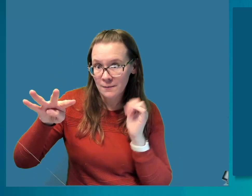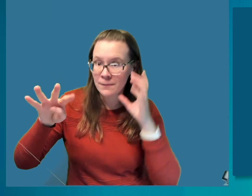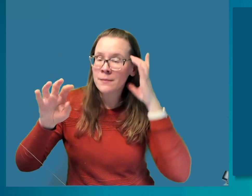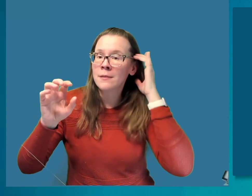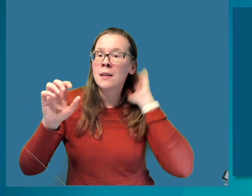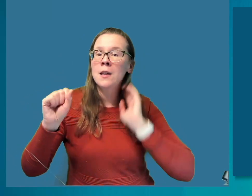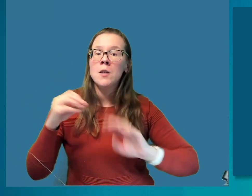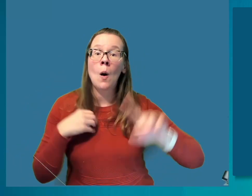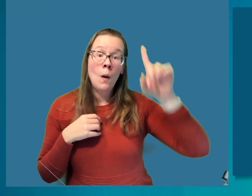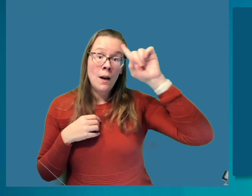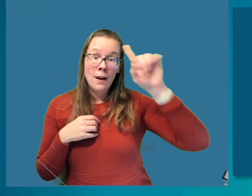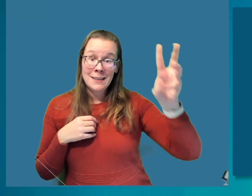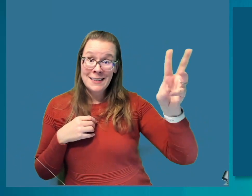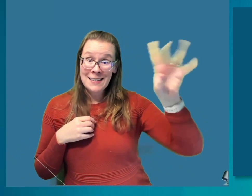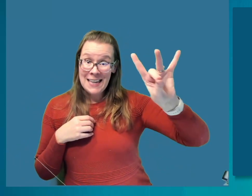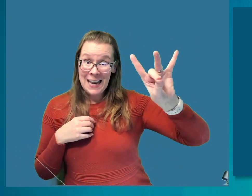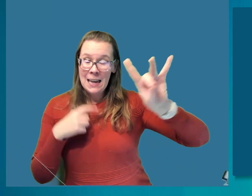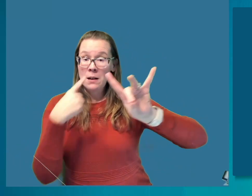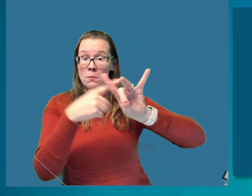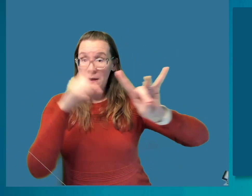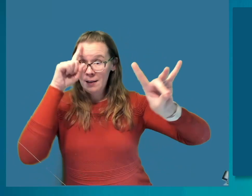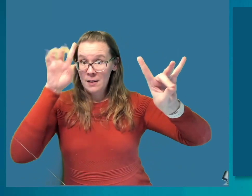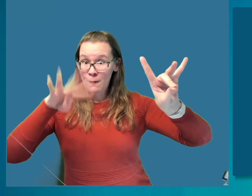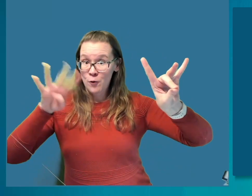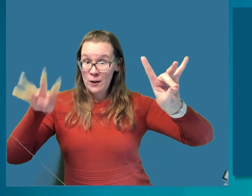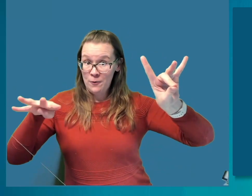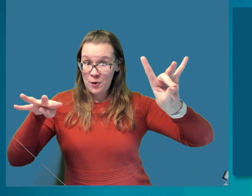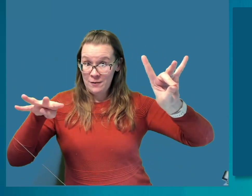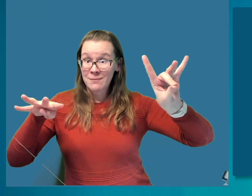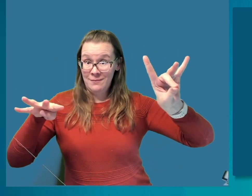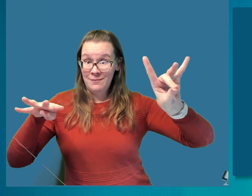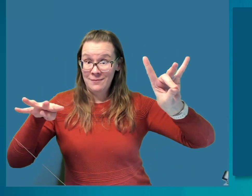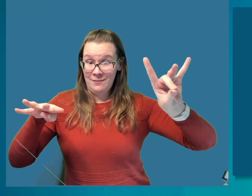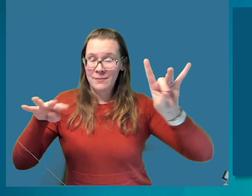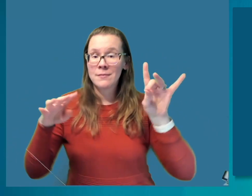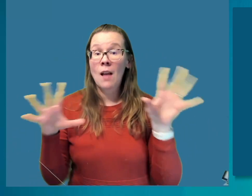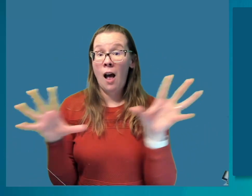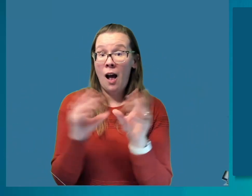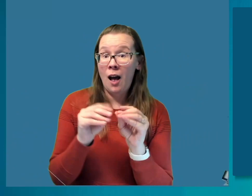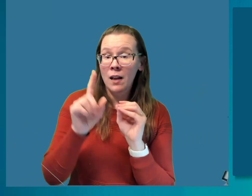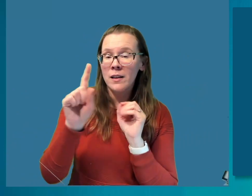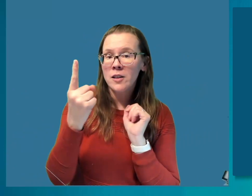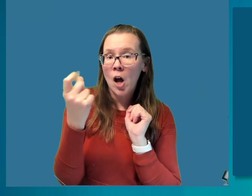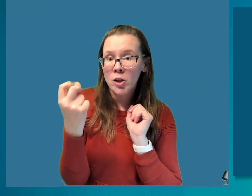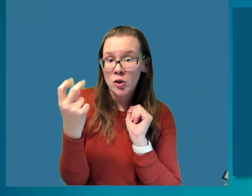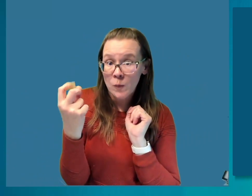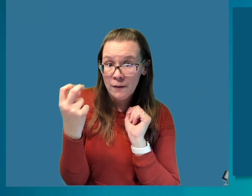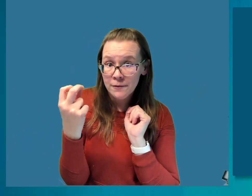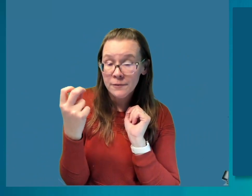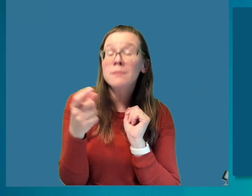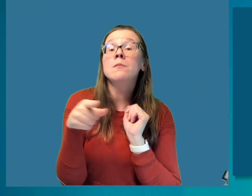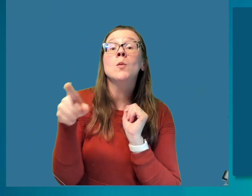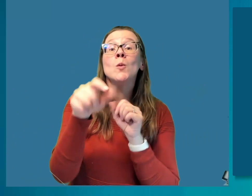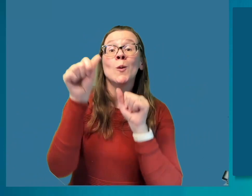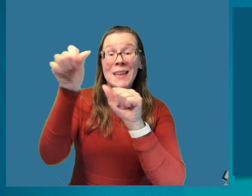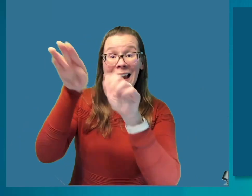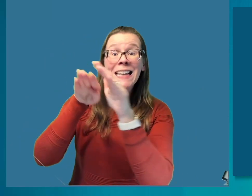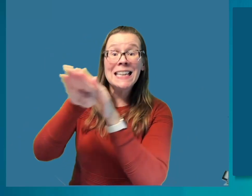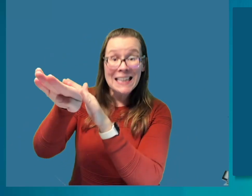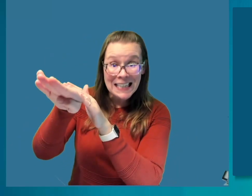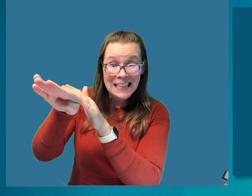44 cents. So 68 cent stamp plus a 44 cent surcharge is going to land you at $1.12.